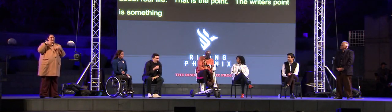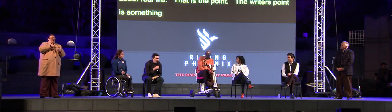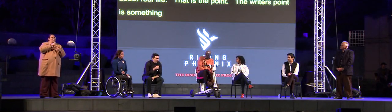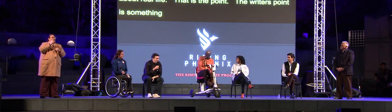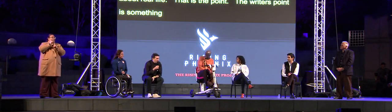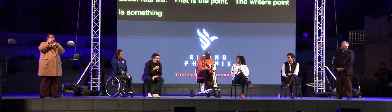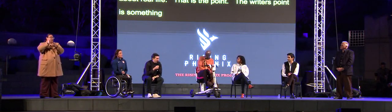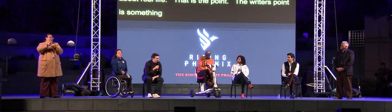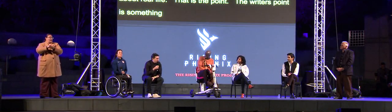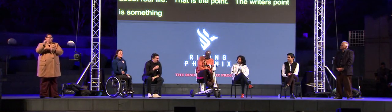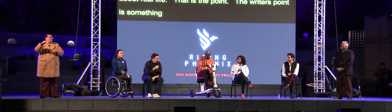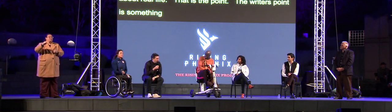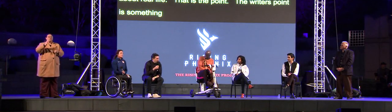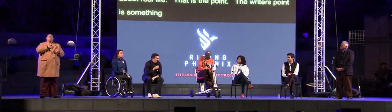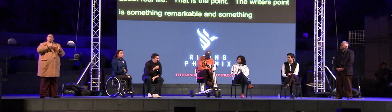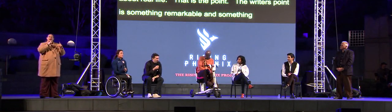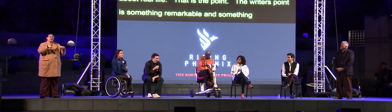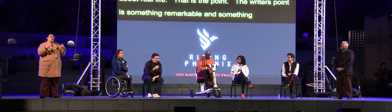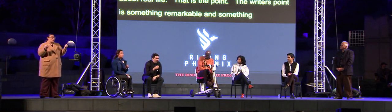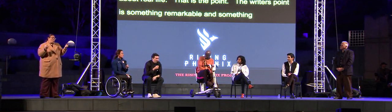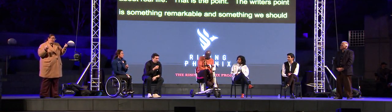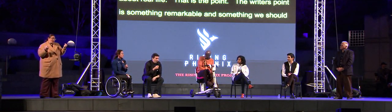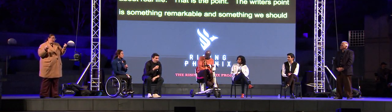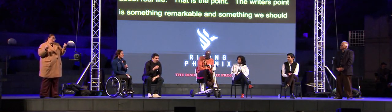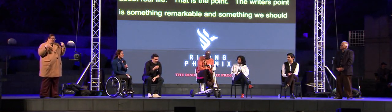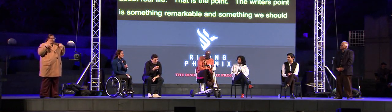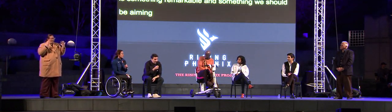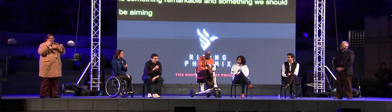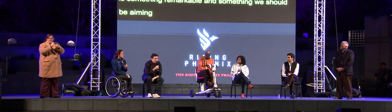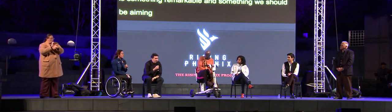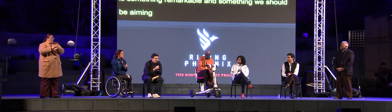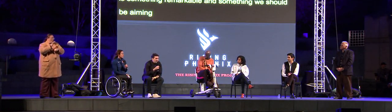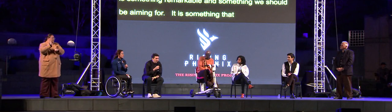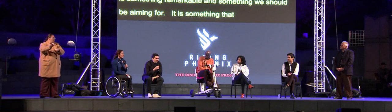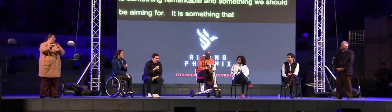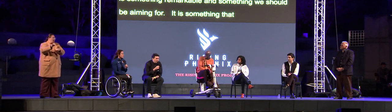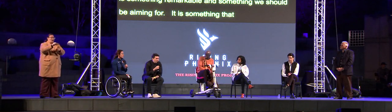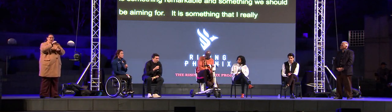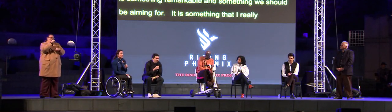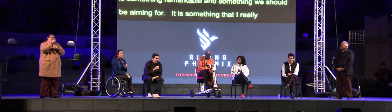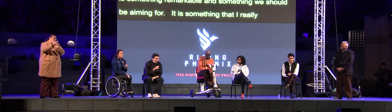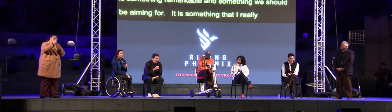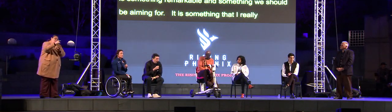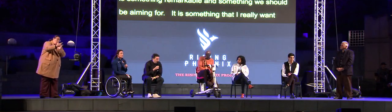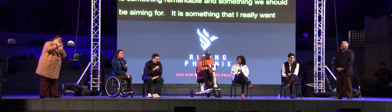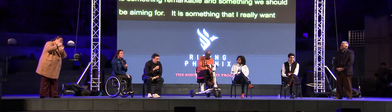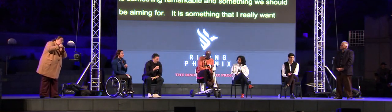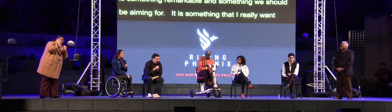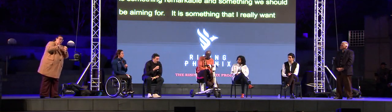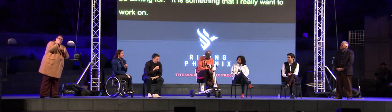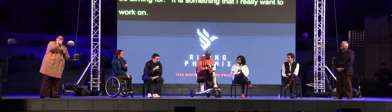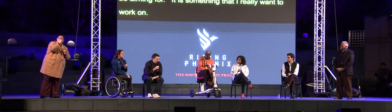So my answer is it's something I really want to work on. I'd love you to get in touch, if you could, and it's something